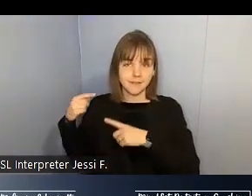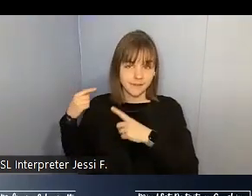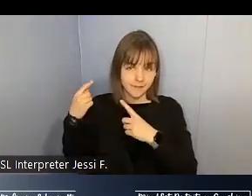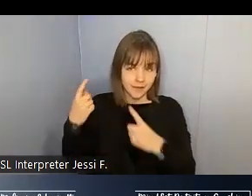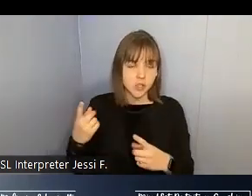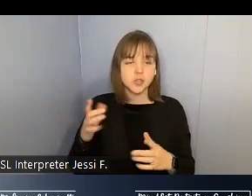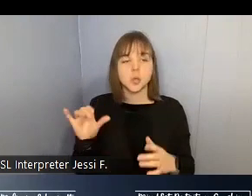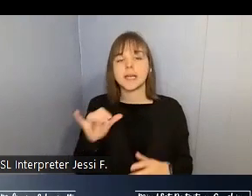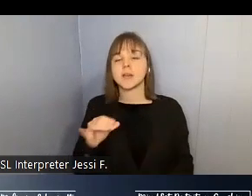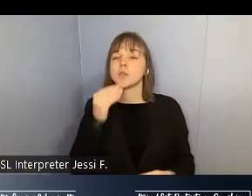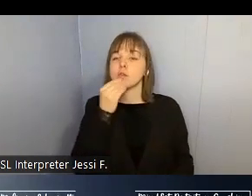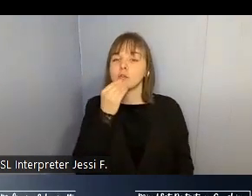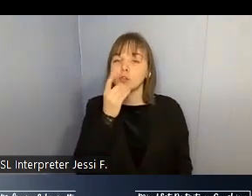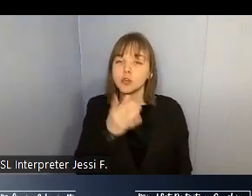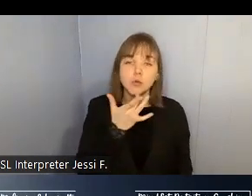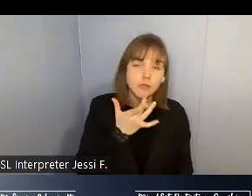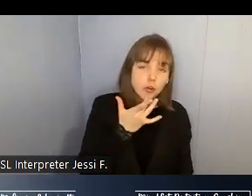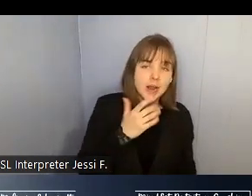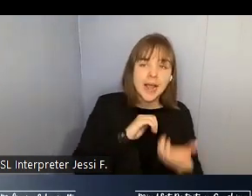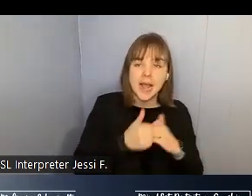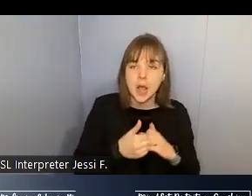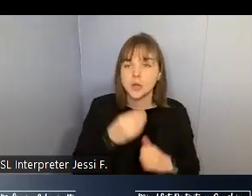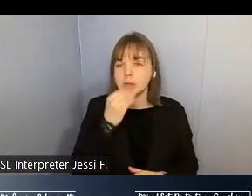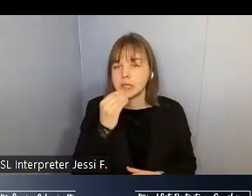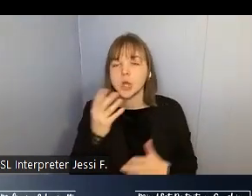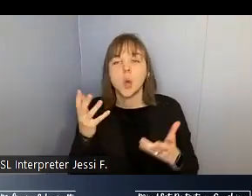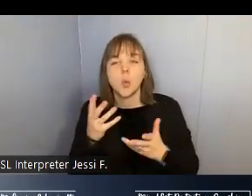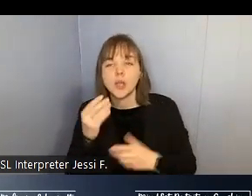what you eat, why you eat, when you eat, how much you eat,